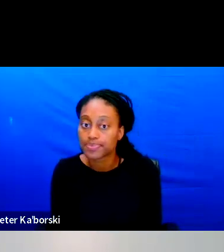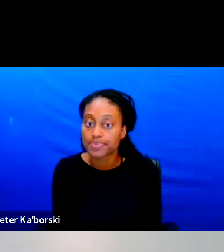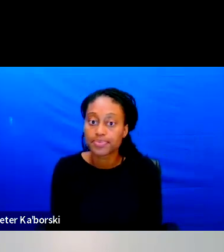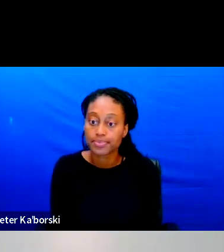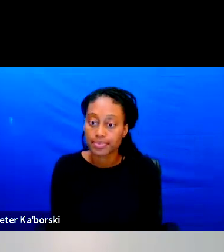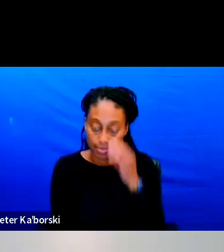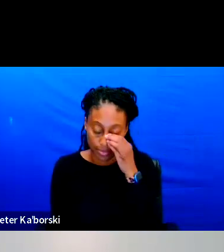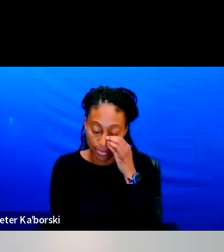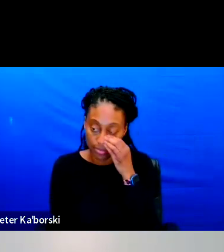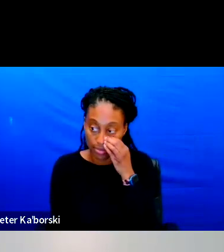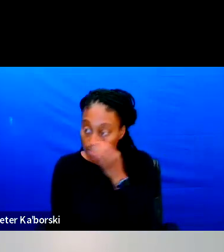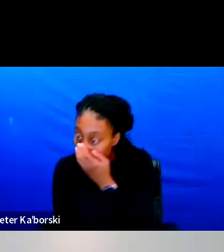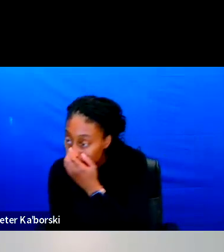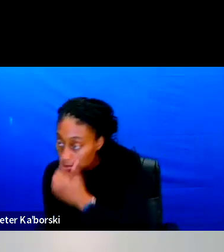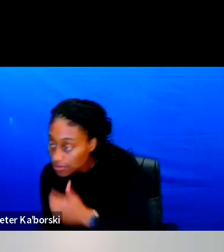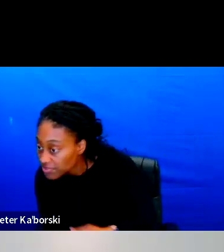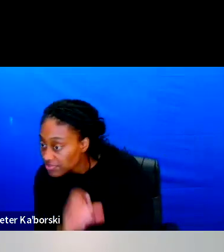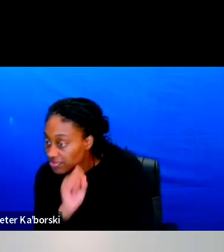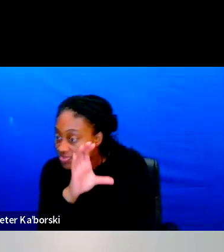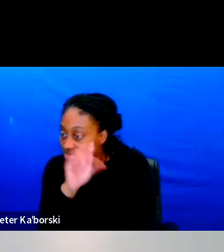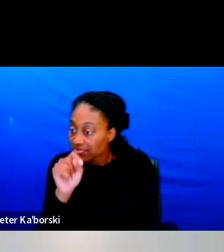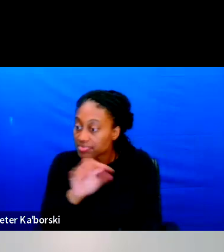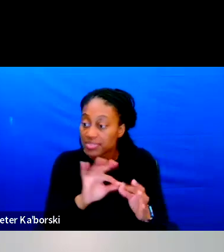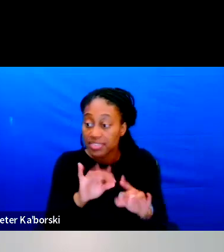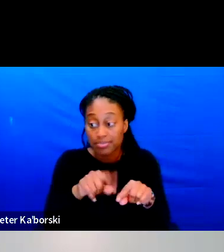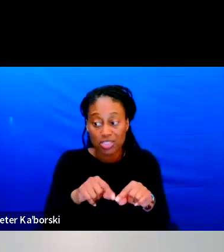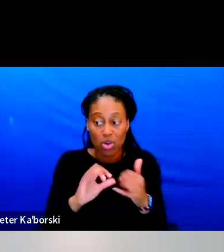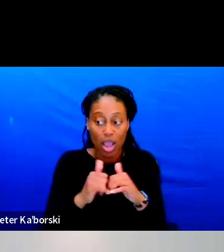Kyle Kleist: Scott, and Put, it, depends on how complicated it is. Good, great point.